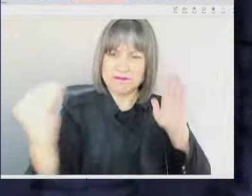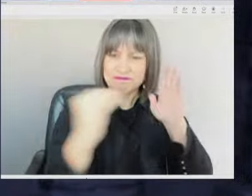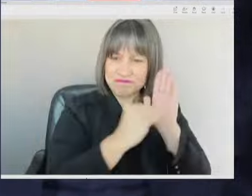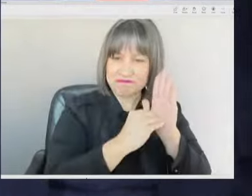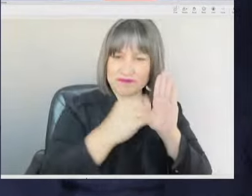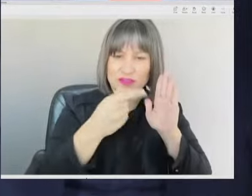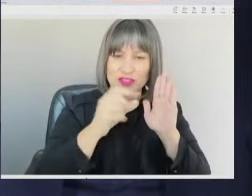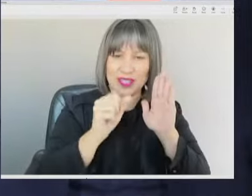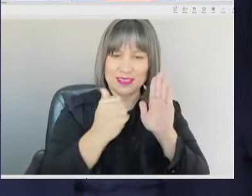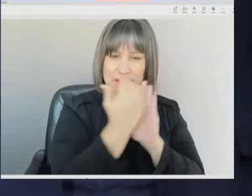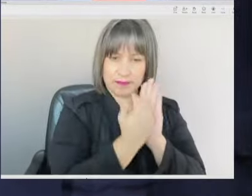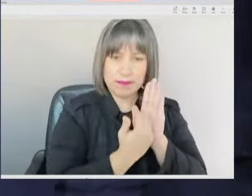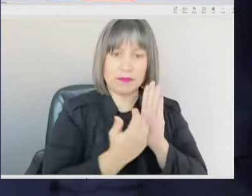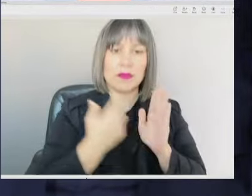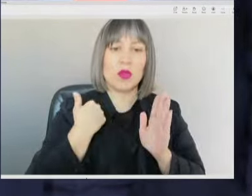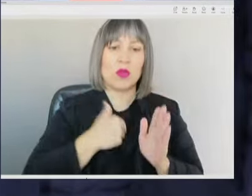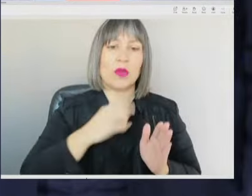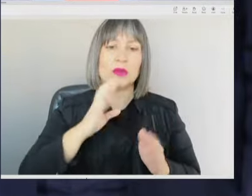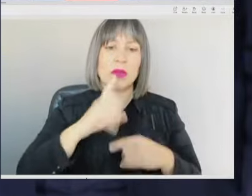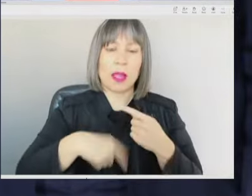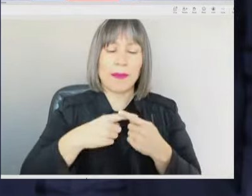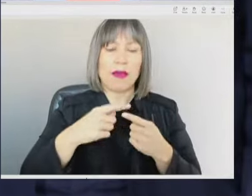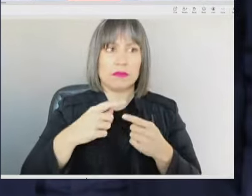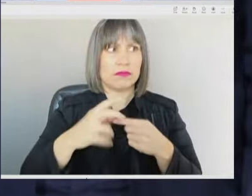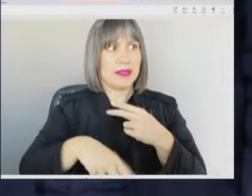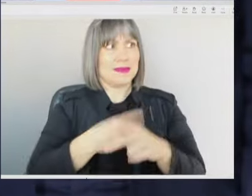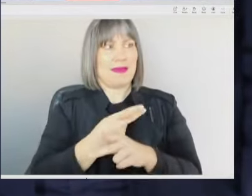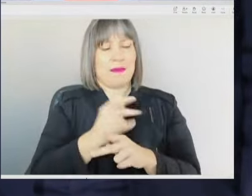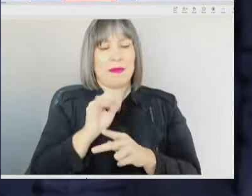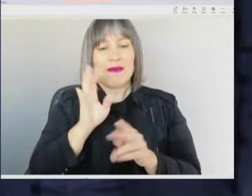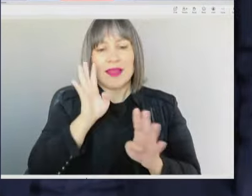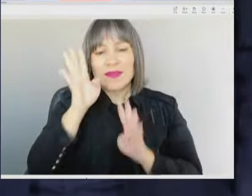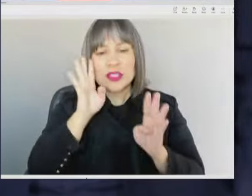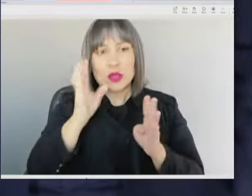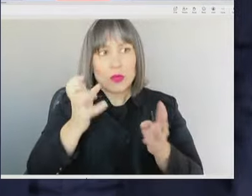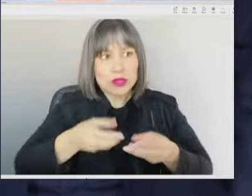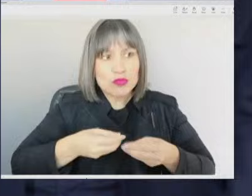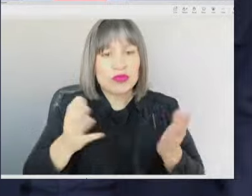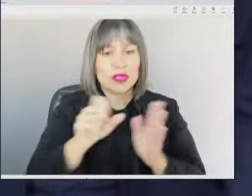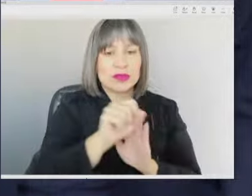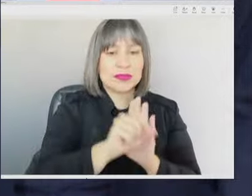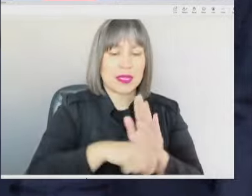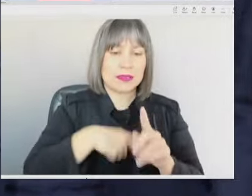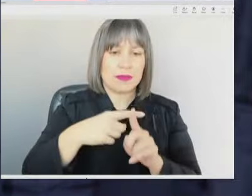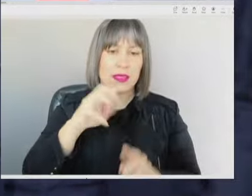about what type of innovation we want to bring to states and to Medicaid. You know, we talked about